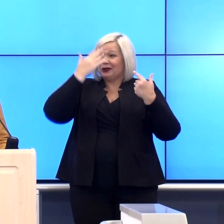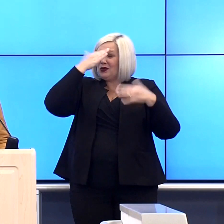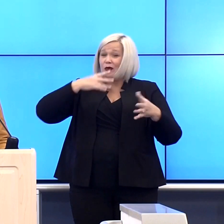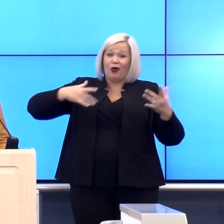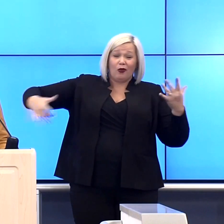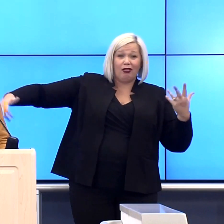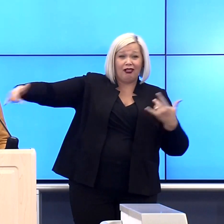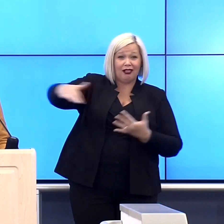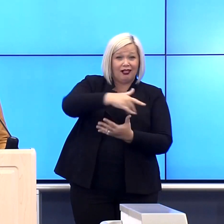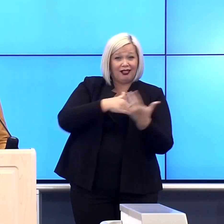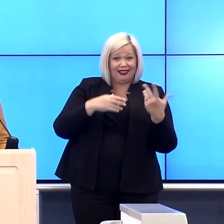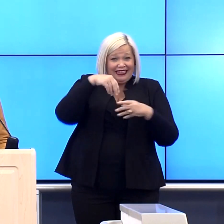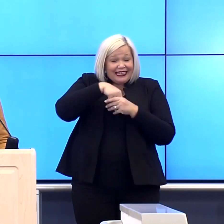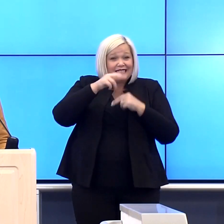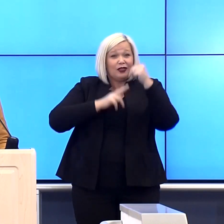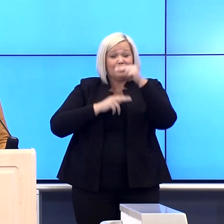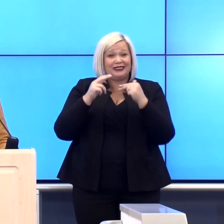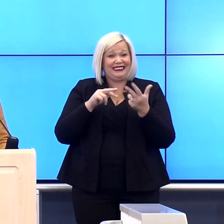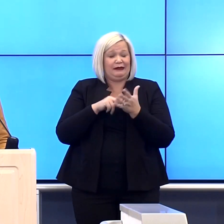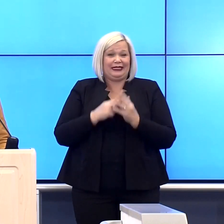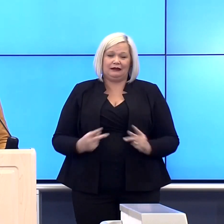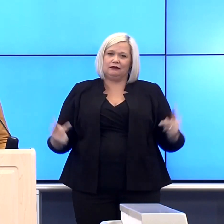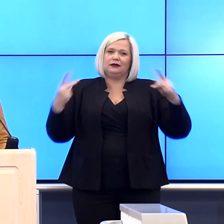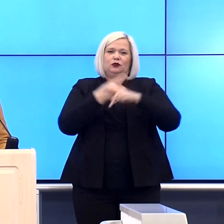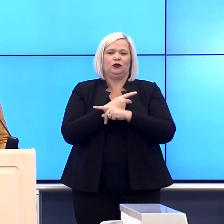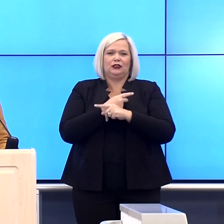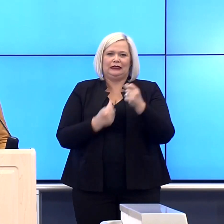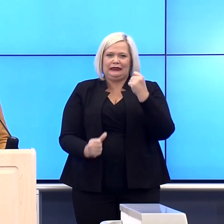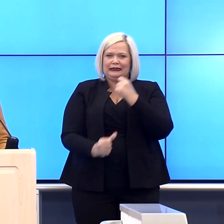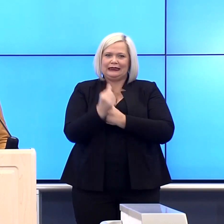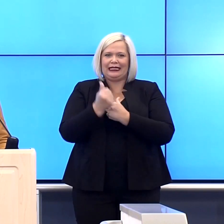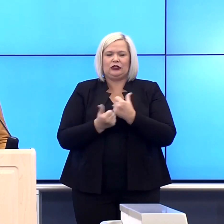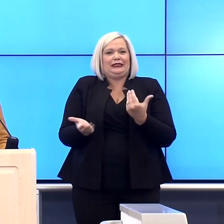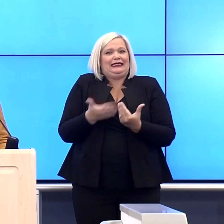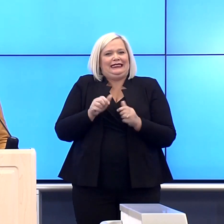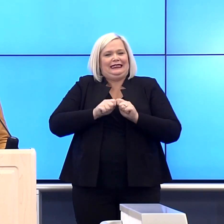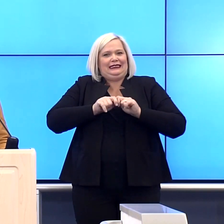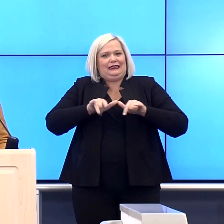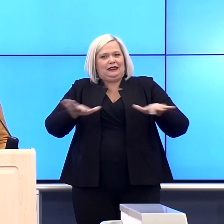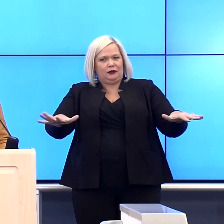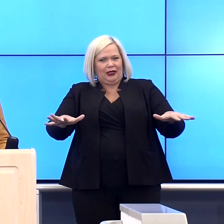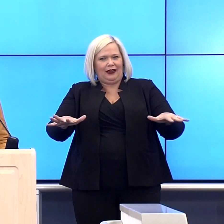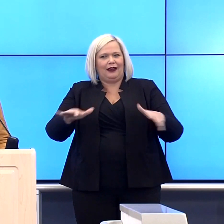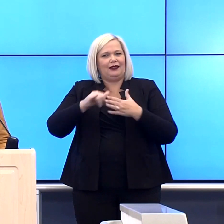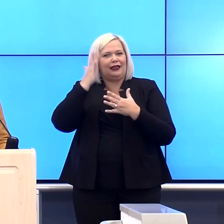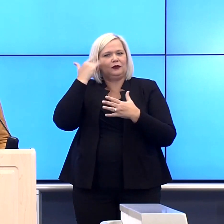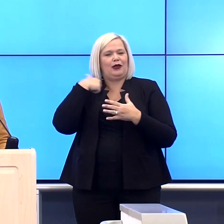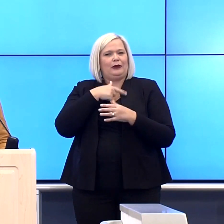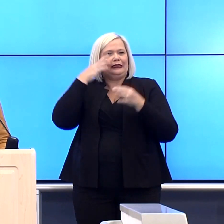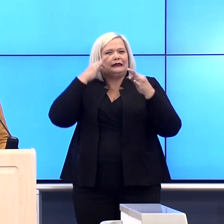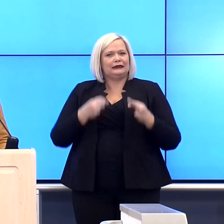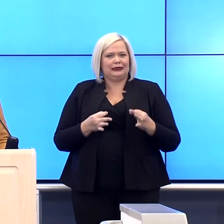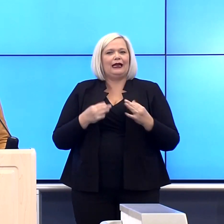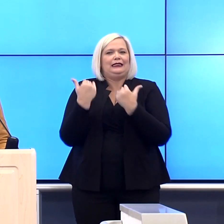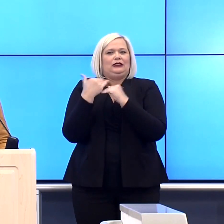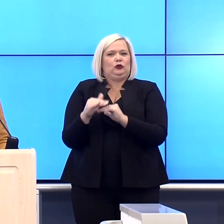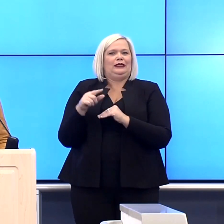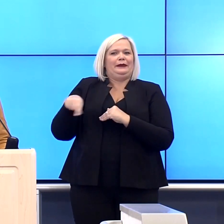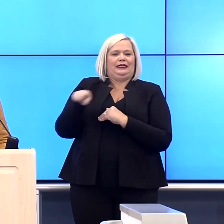REGULAR DINING EXPERIENCE, IT’S JUST THAT MUCH MORE DANGEROUS. JUST THAT MUCH MORE DANGEROUS. AND THAT’S WHY THIS ACTIVITY, AND THAT’S WHY THIS ACTIVITY, LIKE THE OTHERS, THAT ARE BEING LIKE THE OTHERS, THAT ARE BEING ADDRESSED, FELL INTO THIS